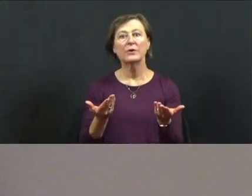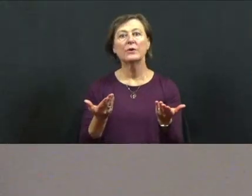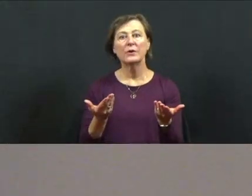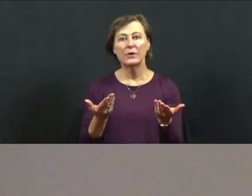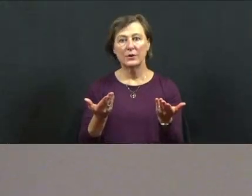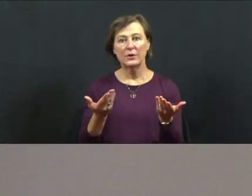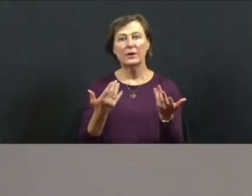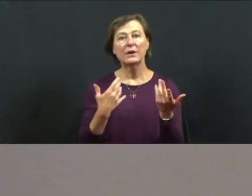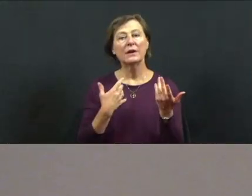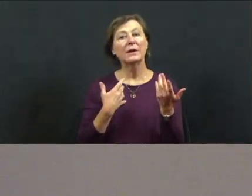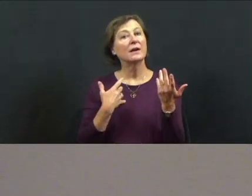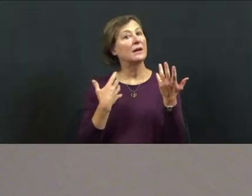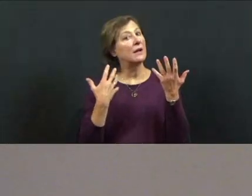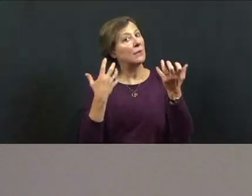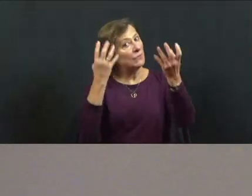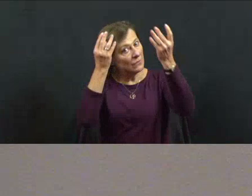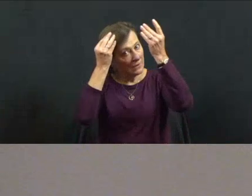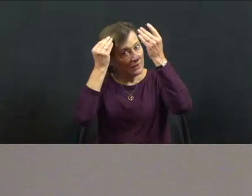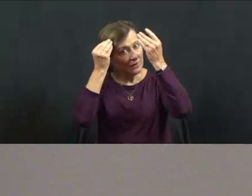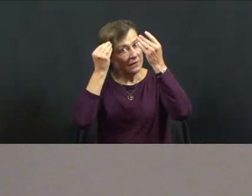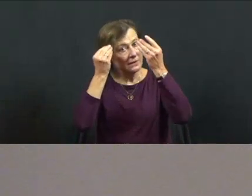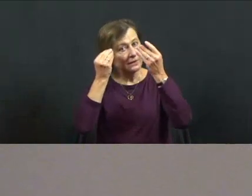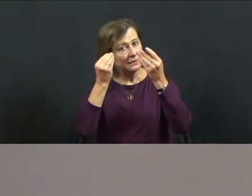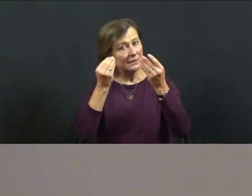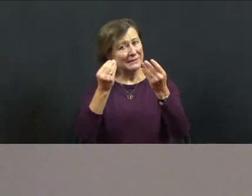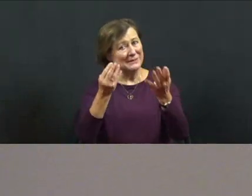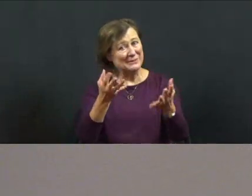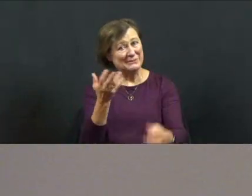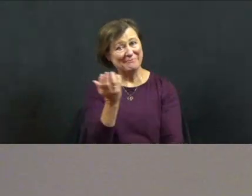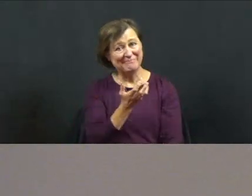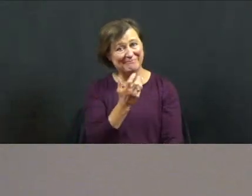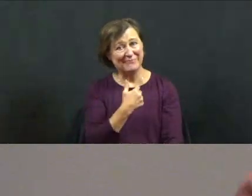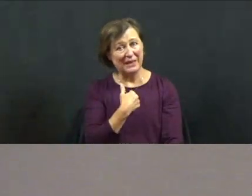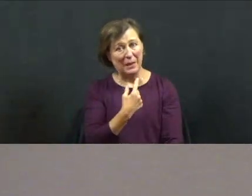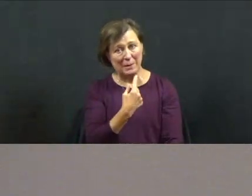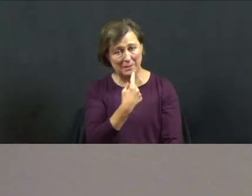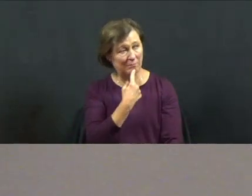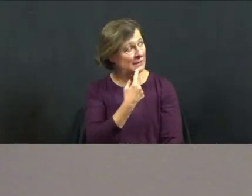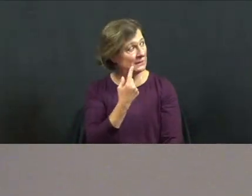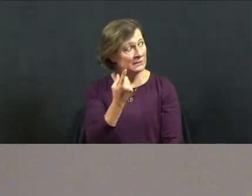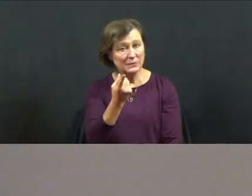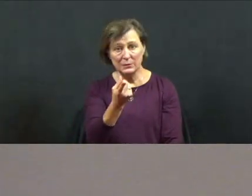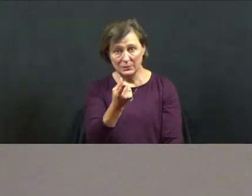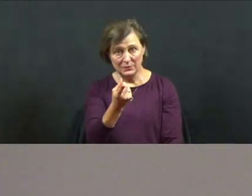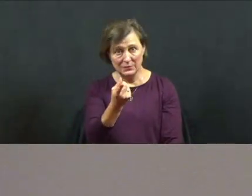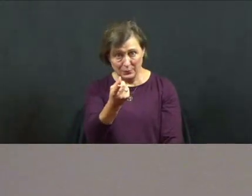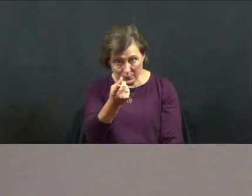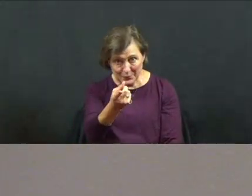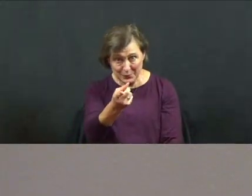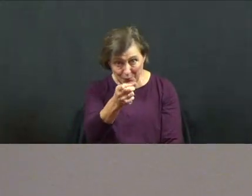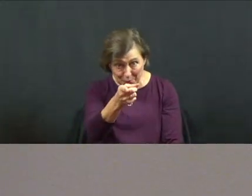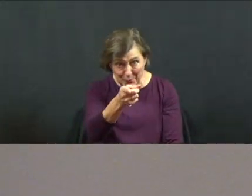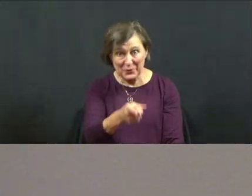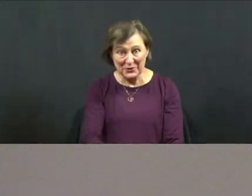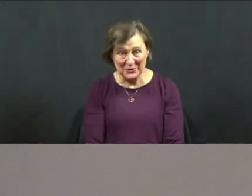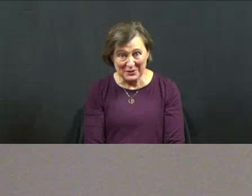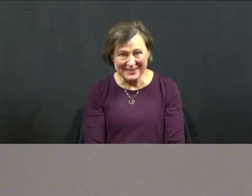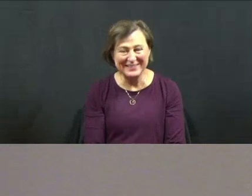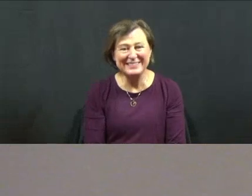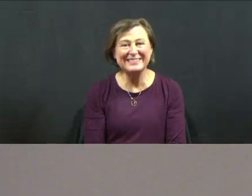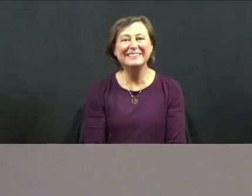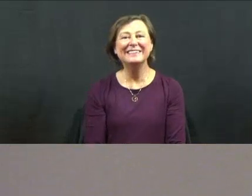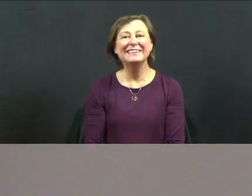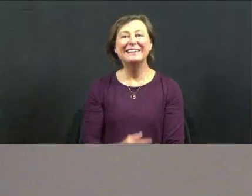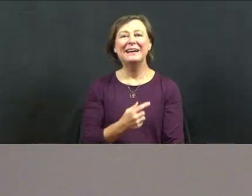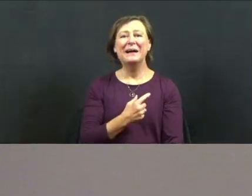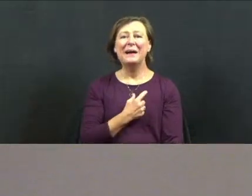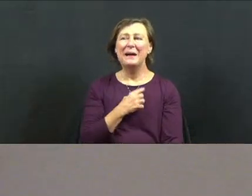let you know that I miss you. You. I miss being greeted each Sunday by